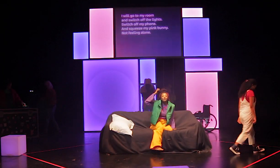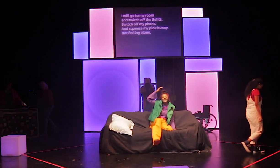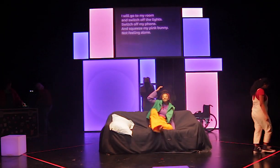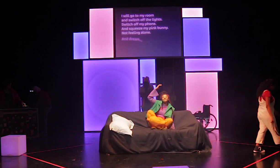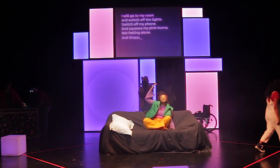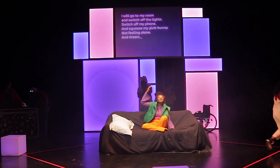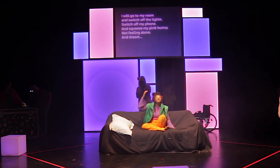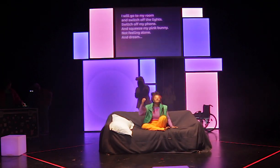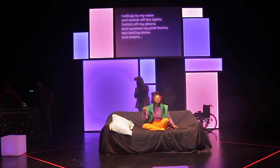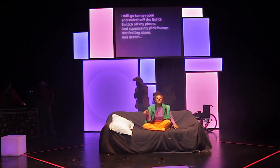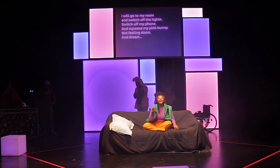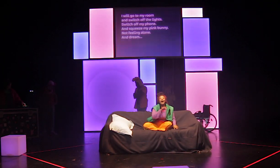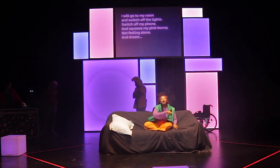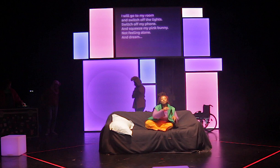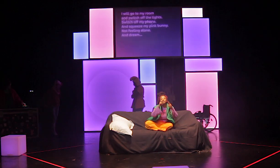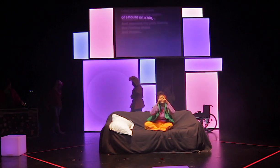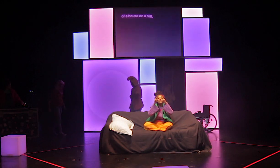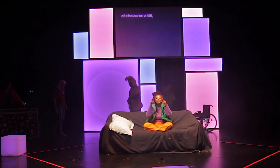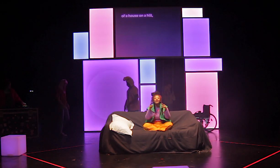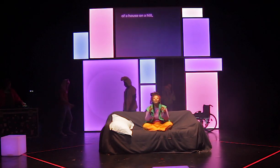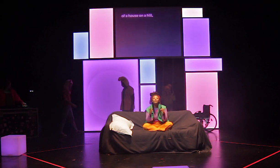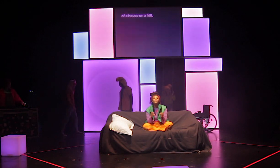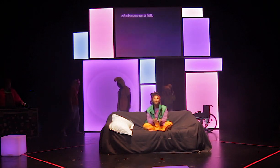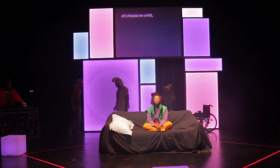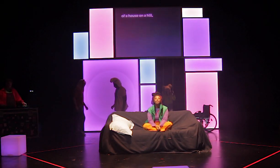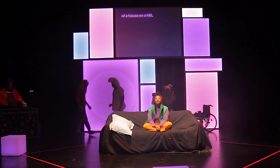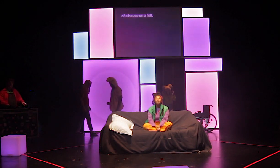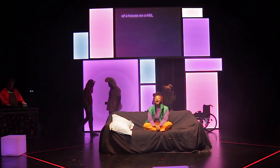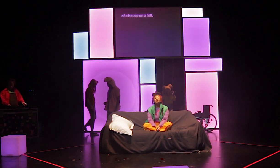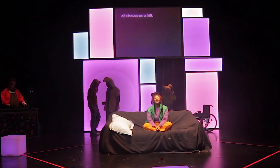And I'll dream of a house on a hill.